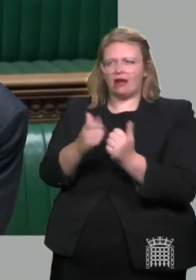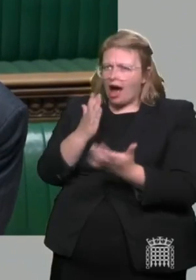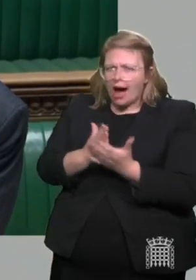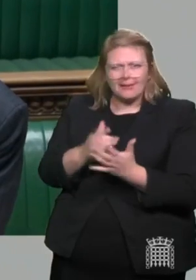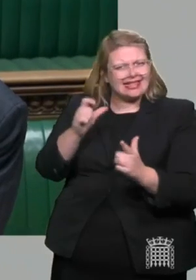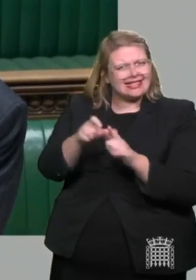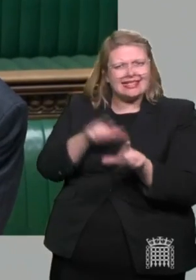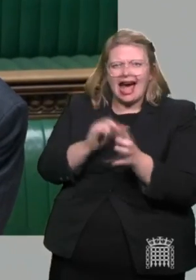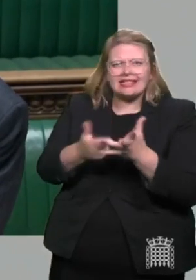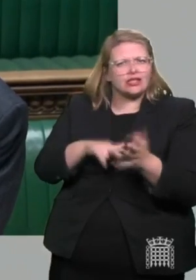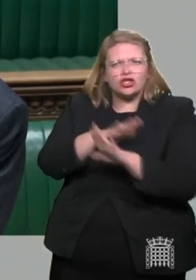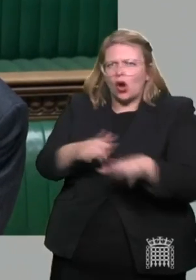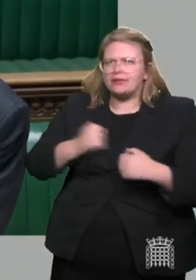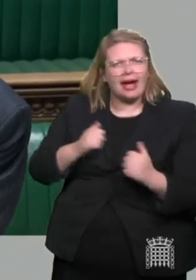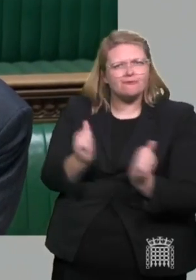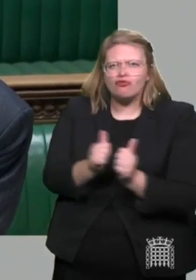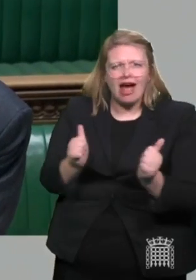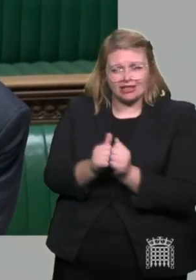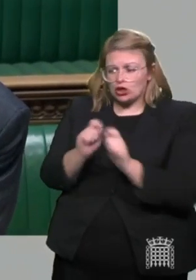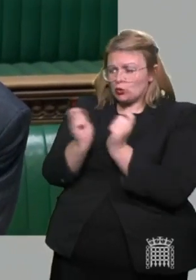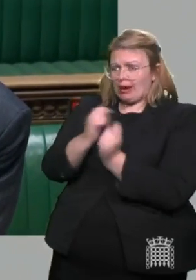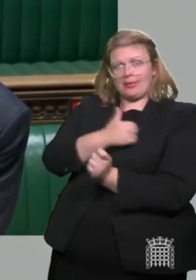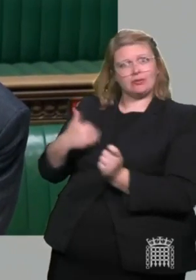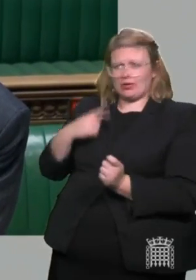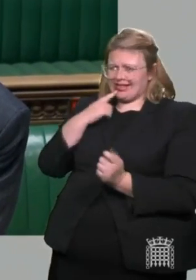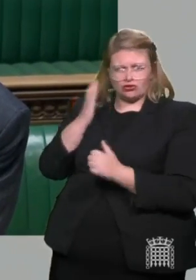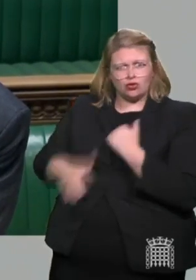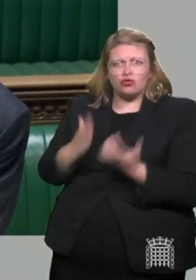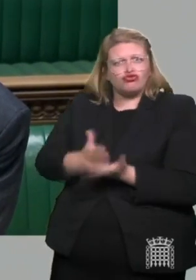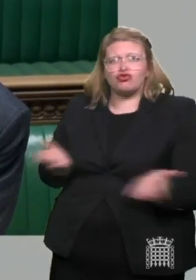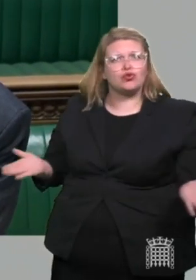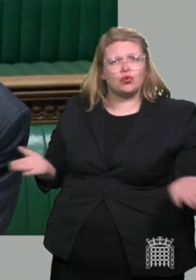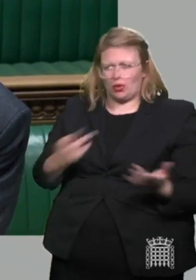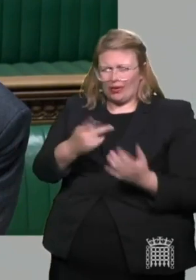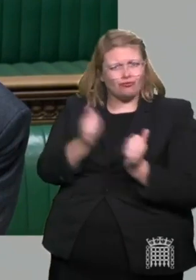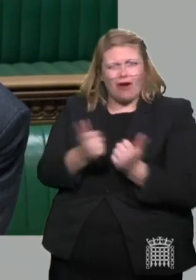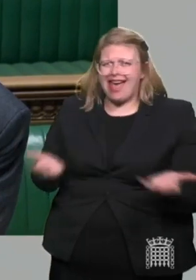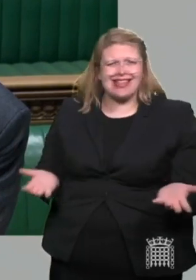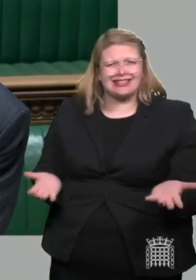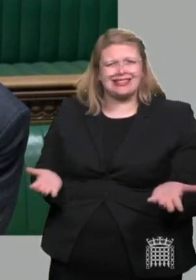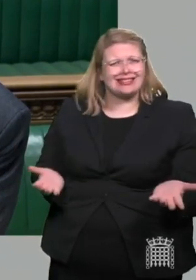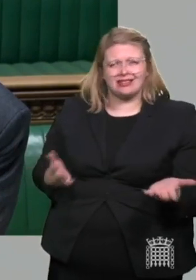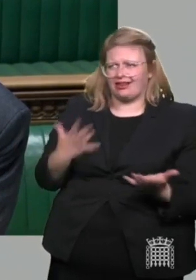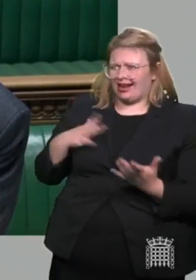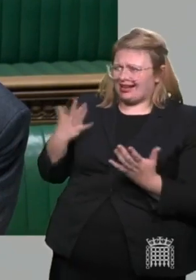newspaper this morning. As for the latest stuff that he is bringing up, he should know that I